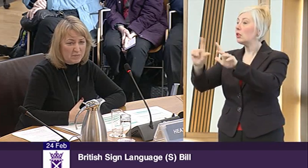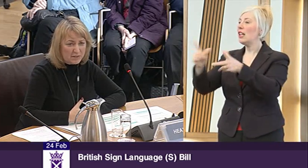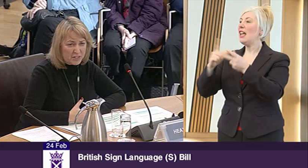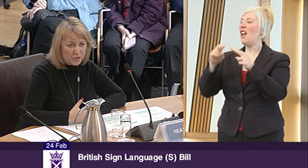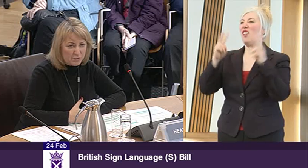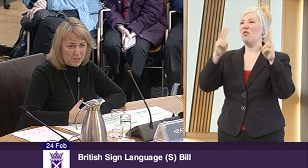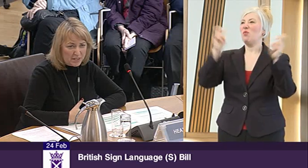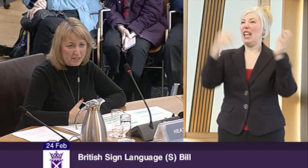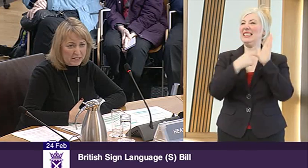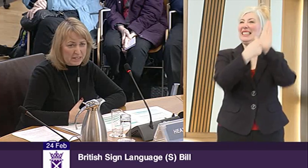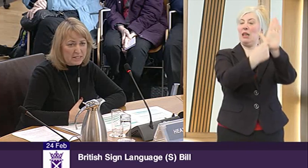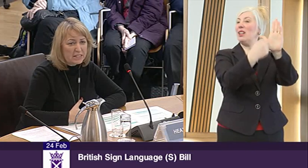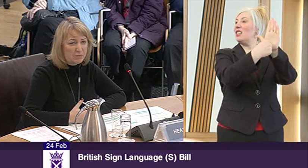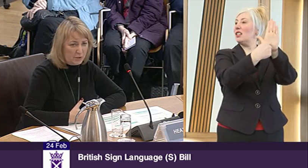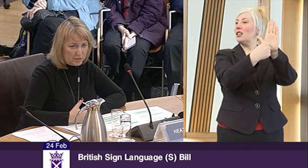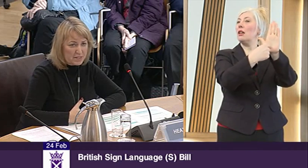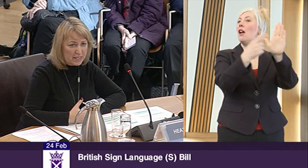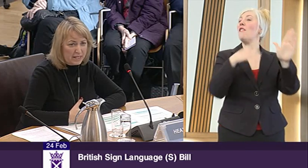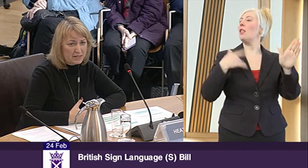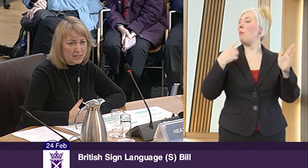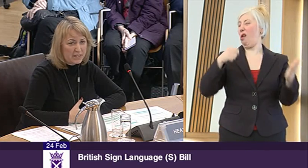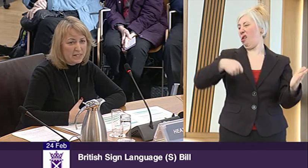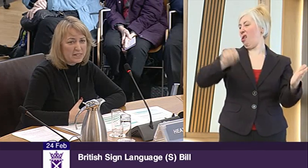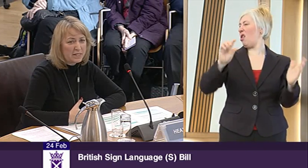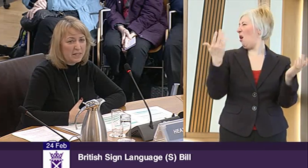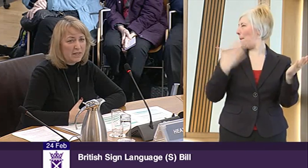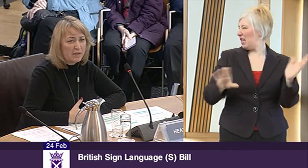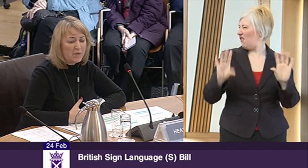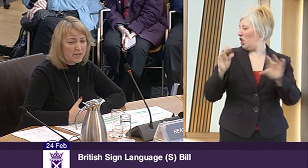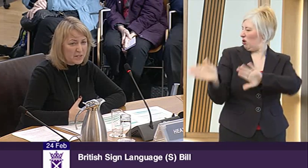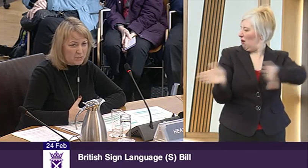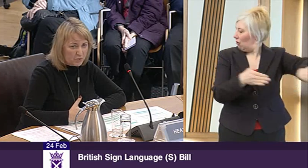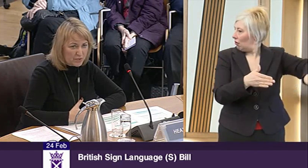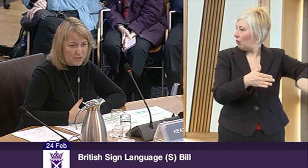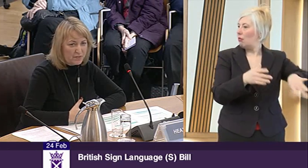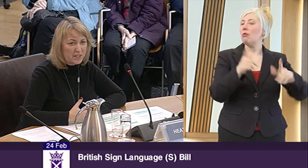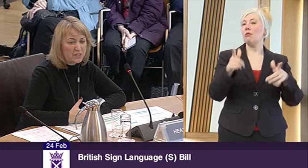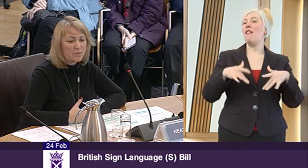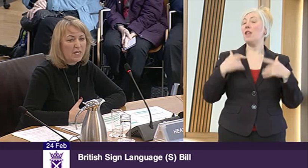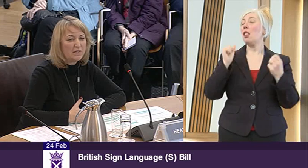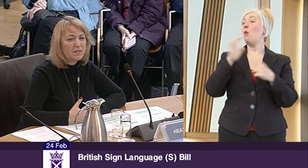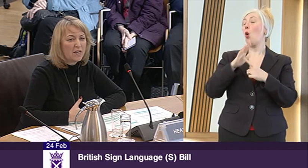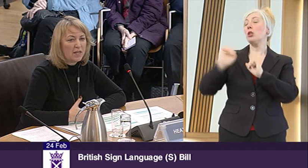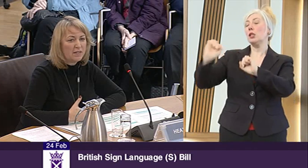that a statement could be just a tick-box exercise. It is important that, to achieve